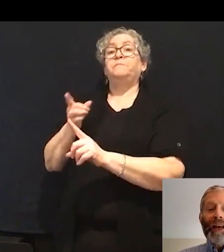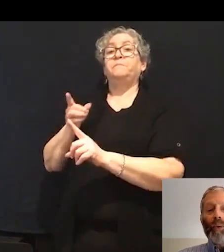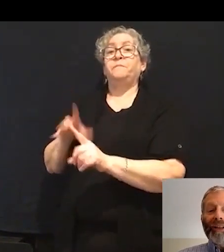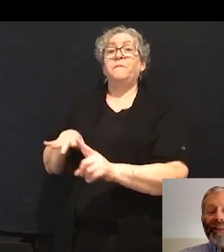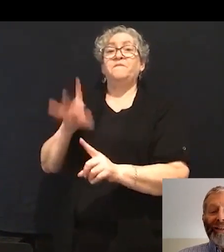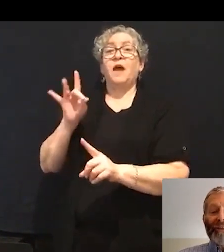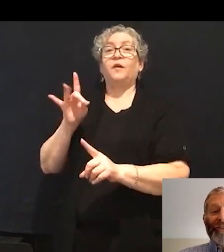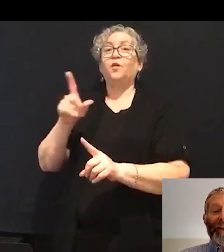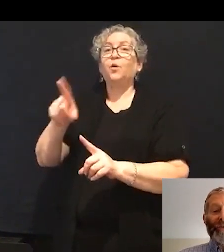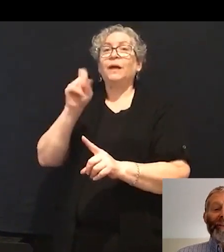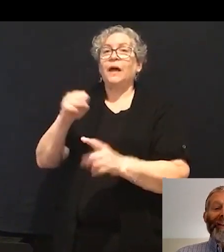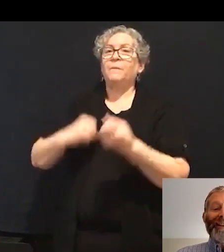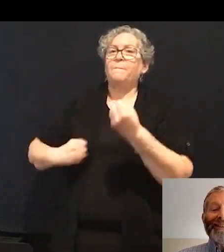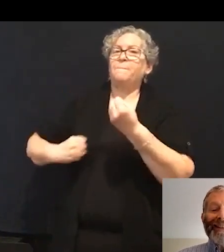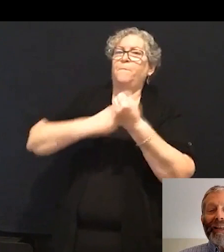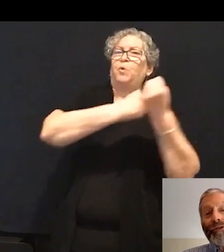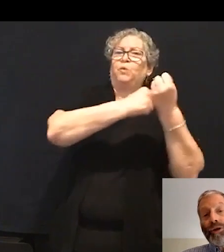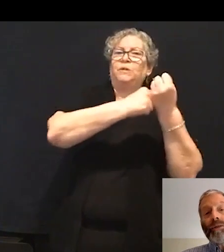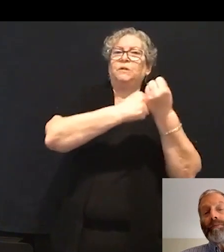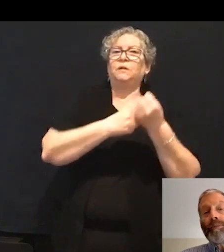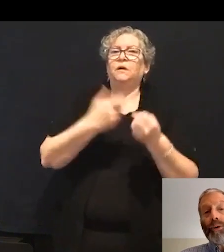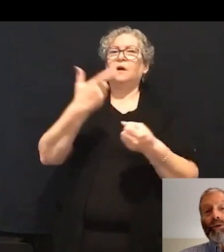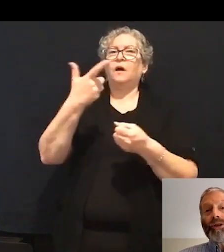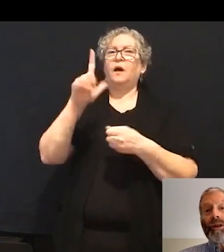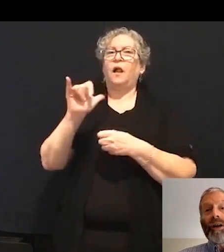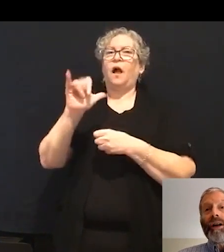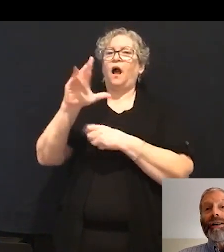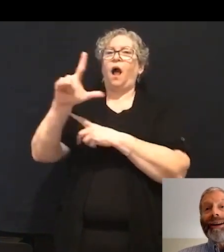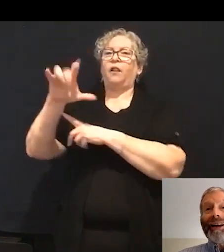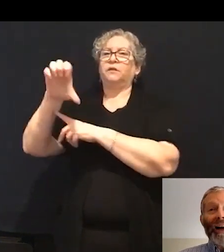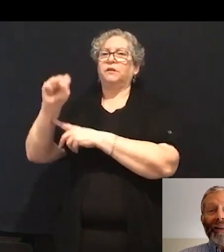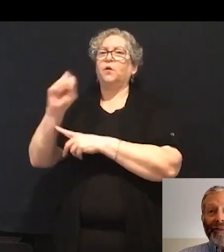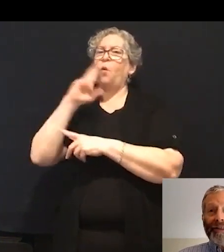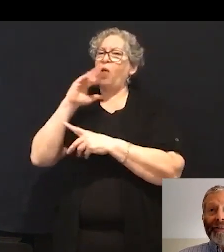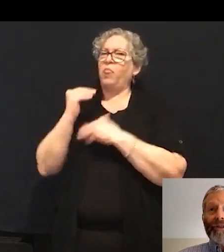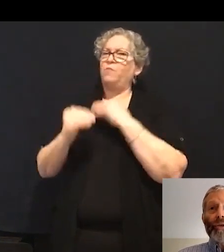And what he's found is that if you can boost glycolysis